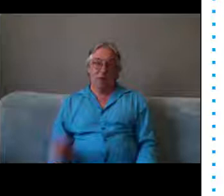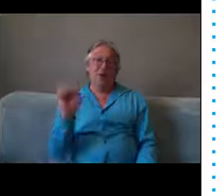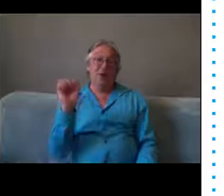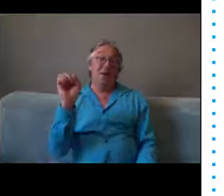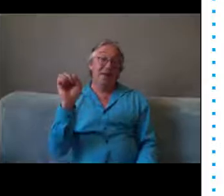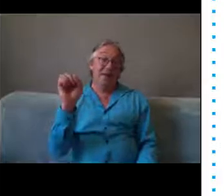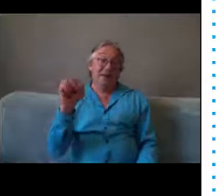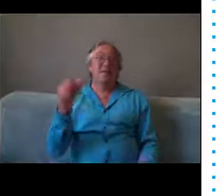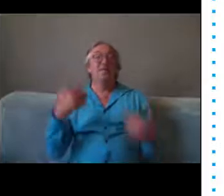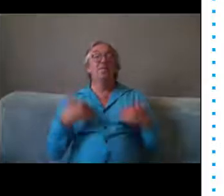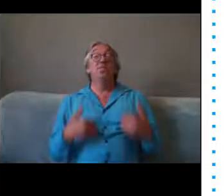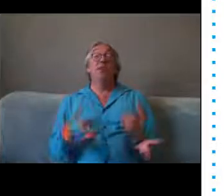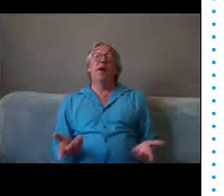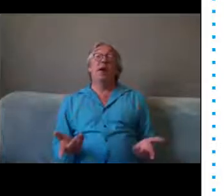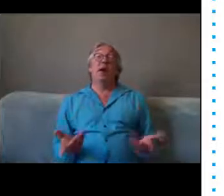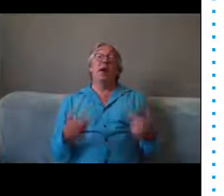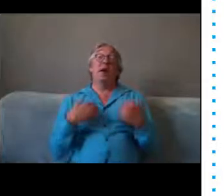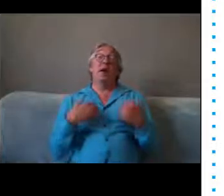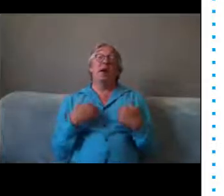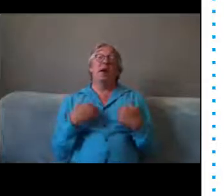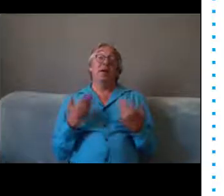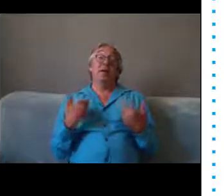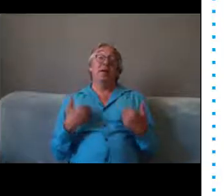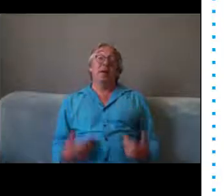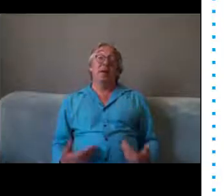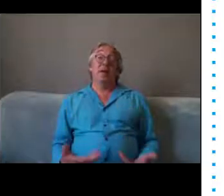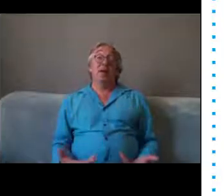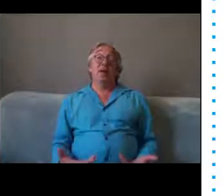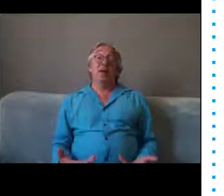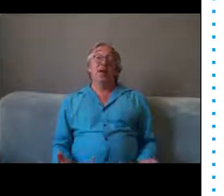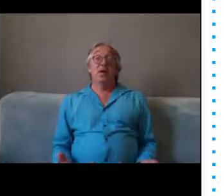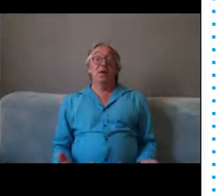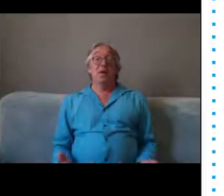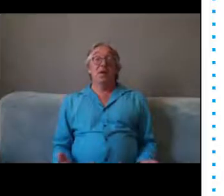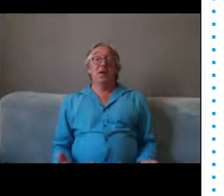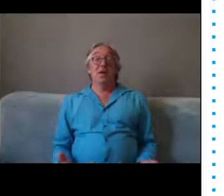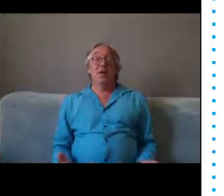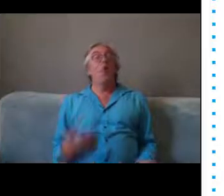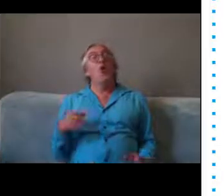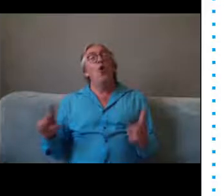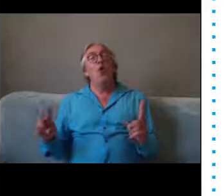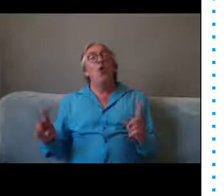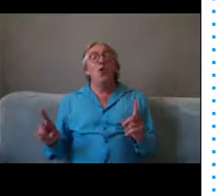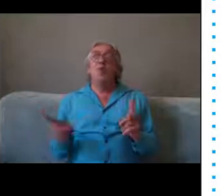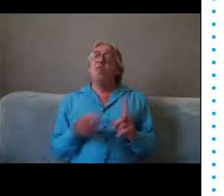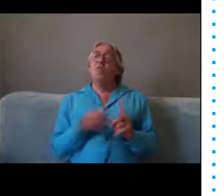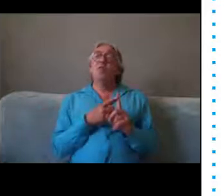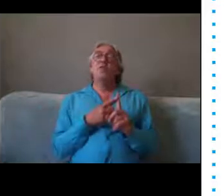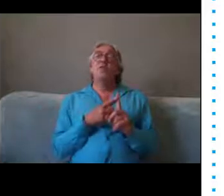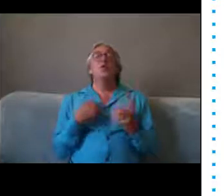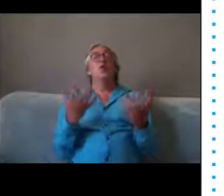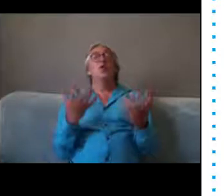We know that inclusion will be top priority for the new programme.